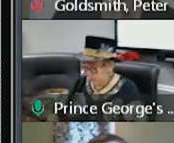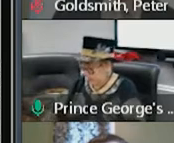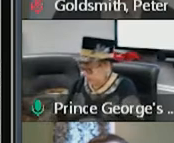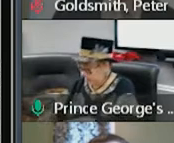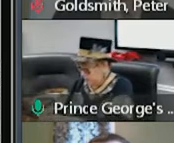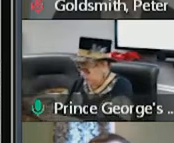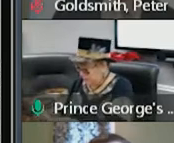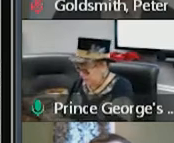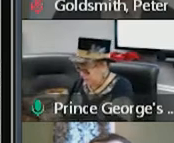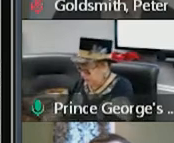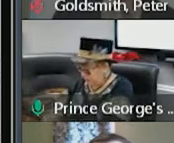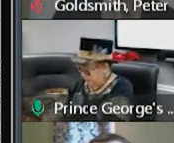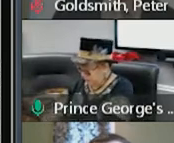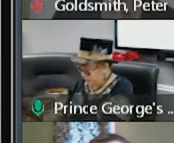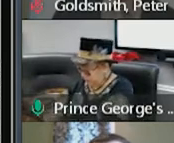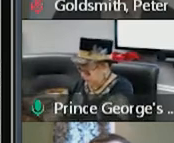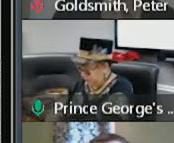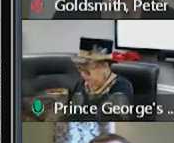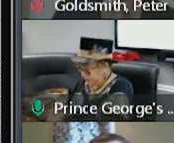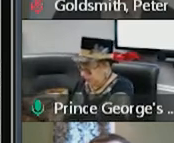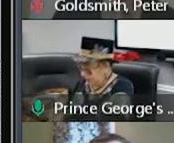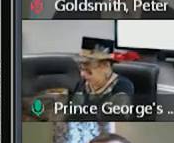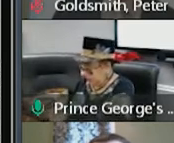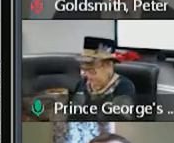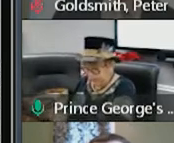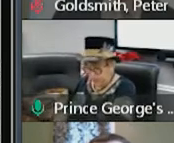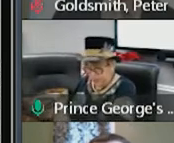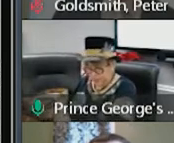There was a noise analysis that demonstrates that these lots